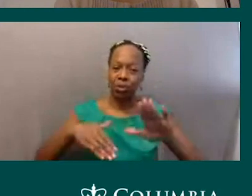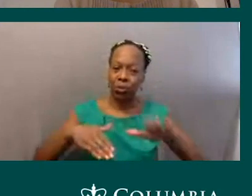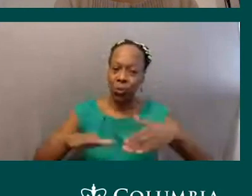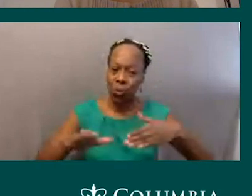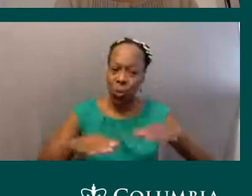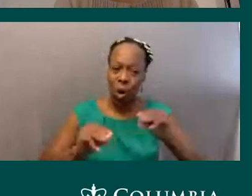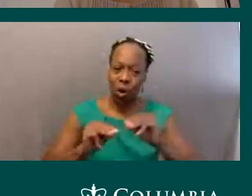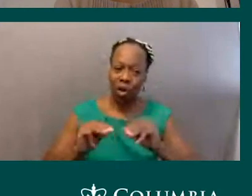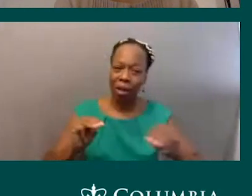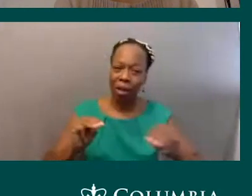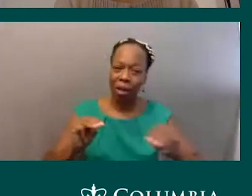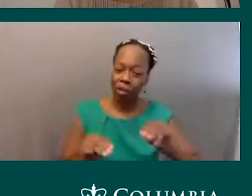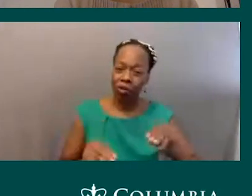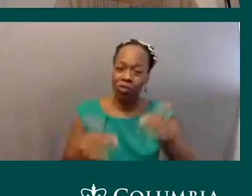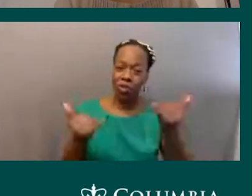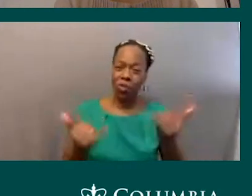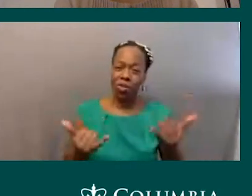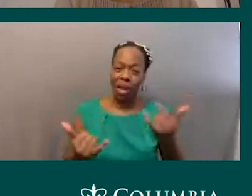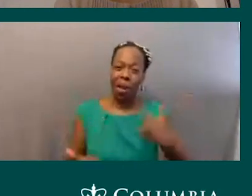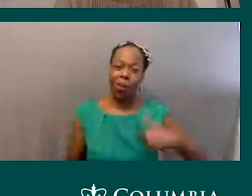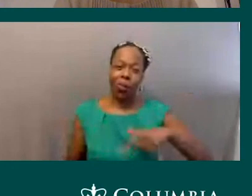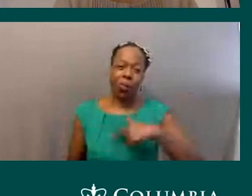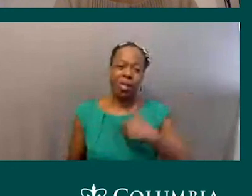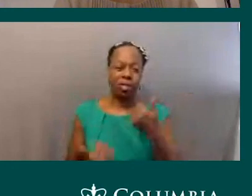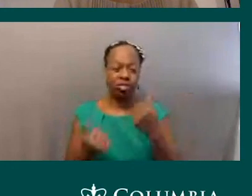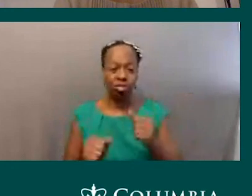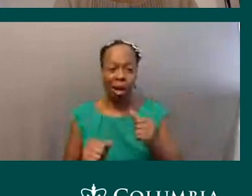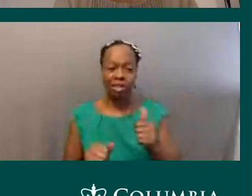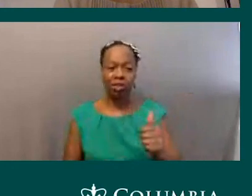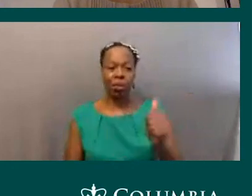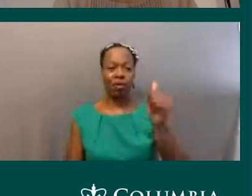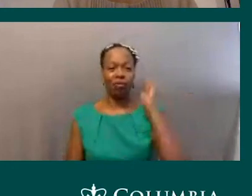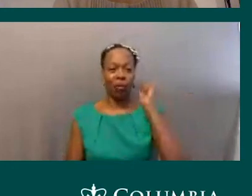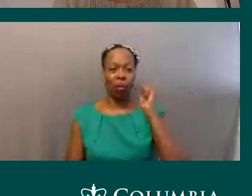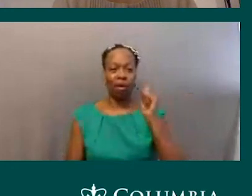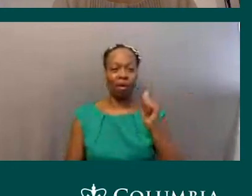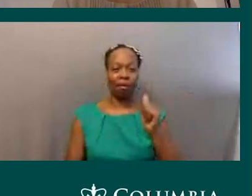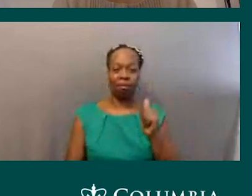aggressive muscle surgery and aggressive tendon surgeries.